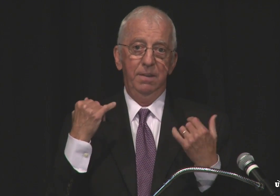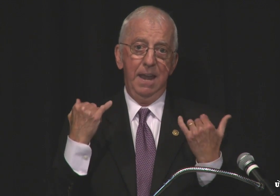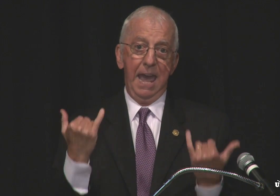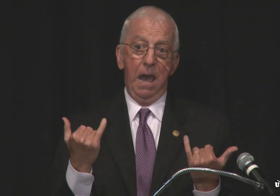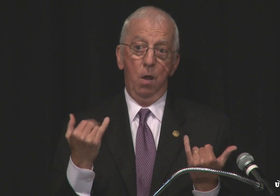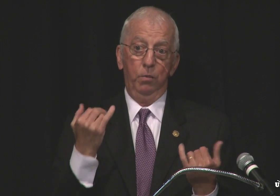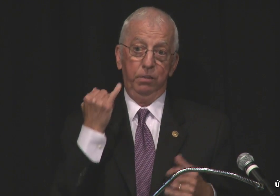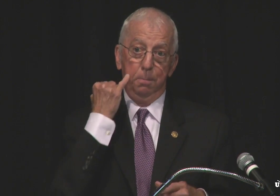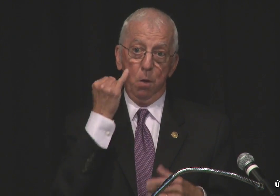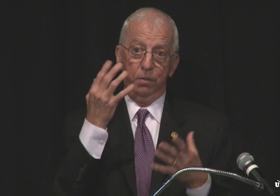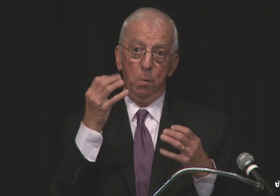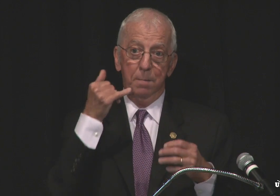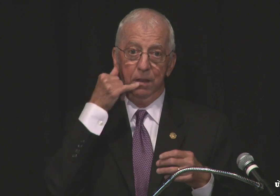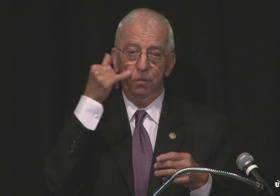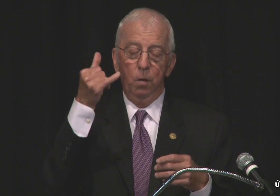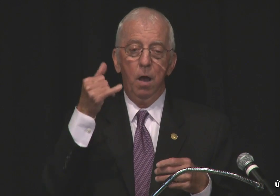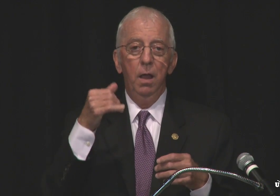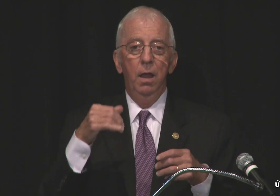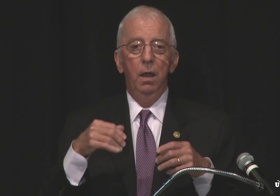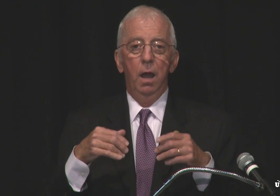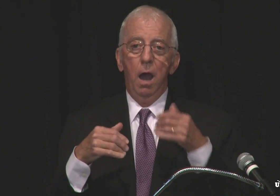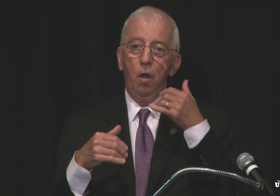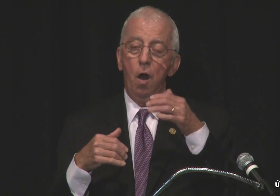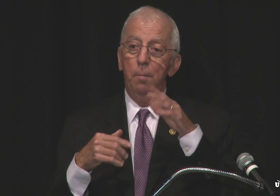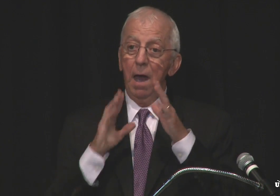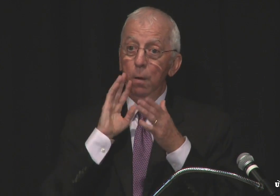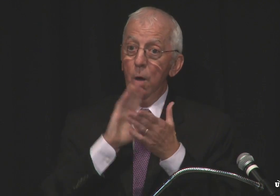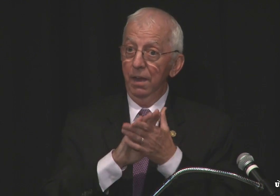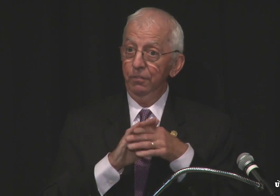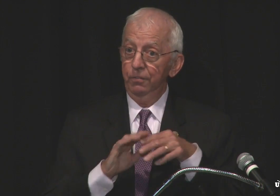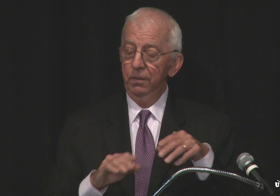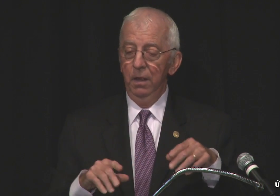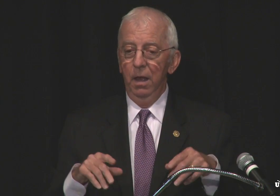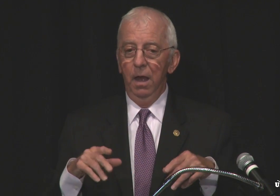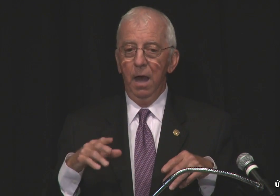now suppose I want to make a phone call, or call my wife,